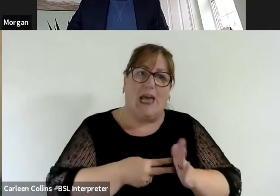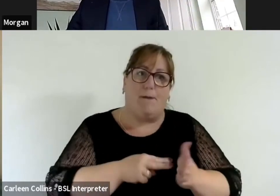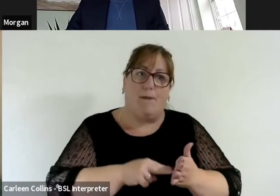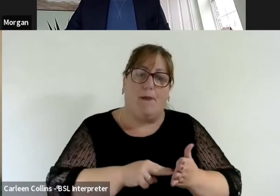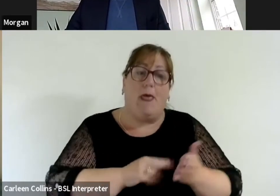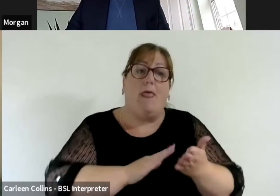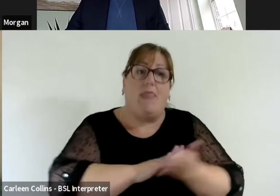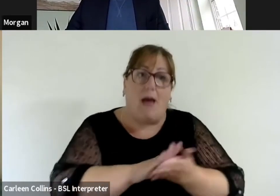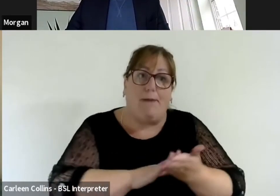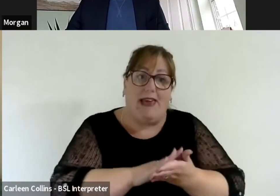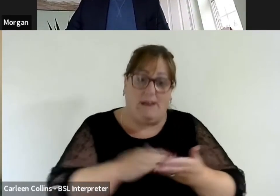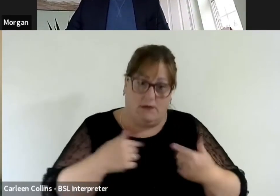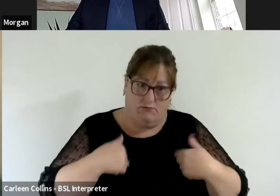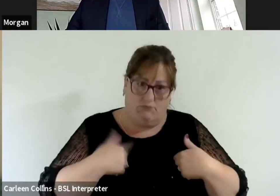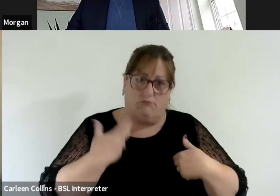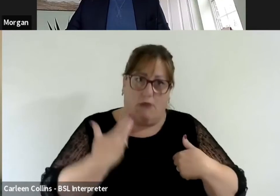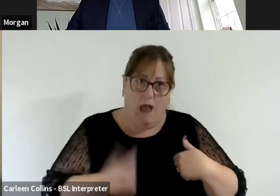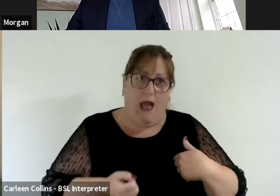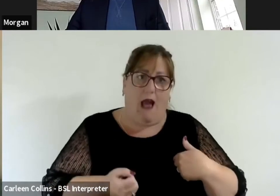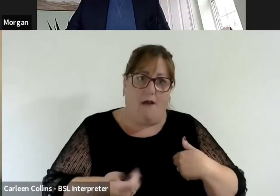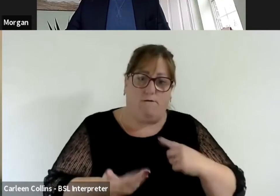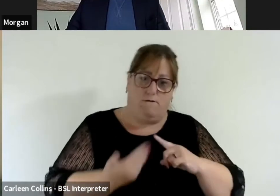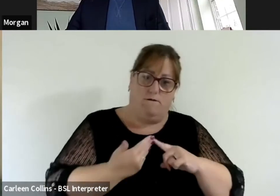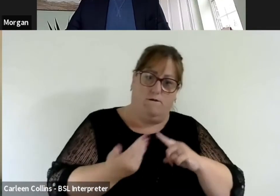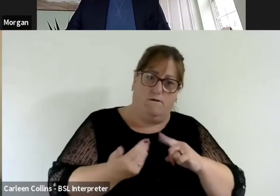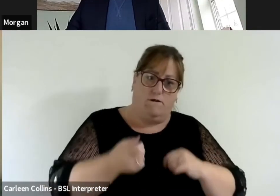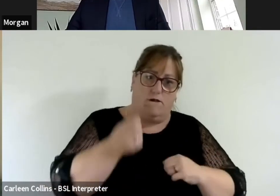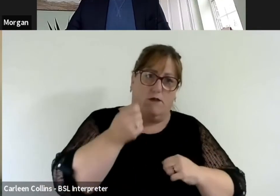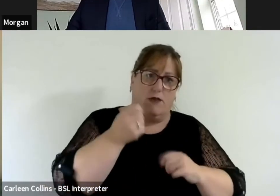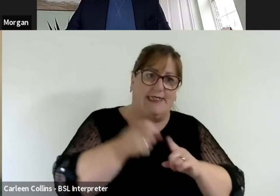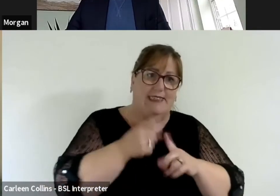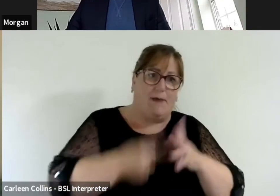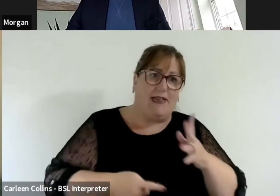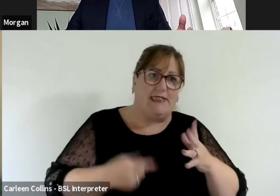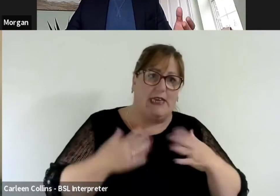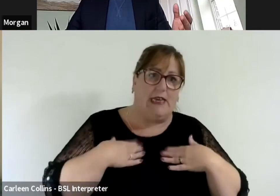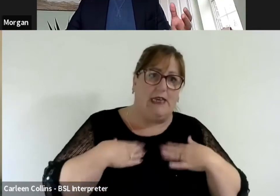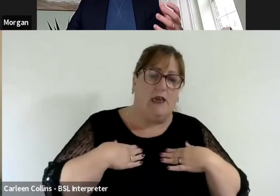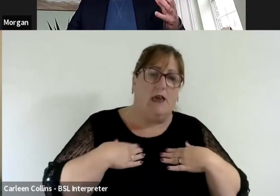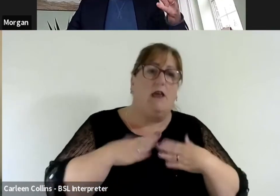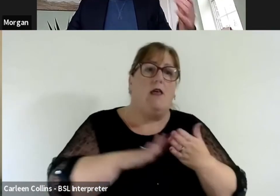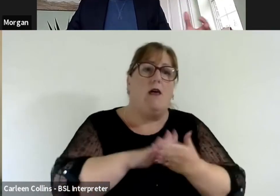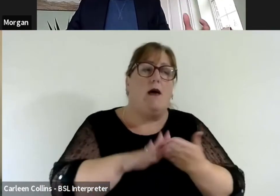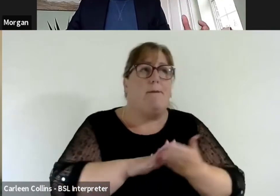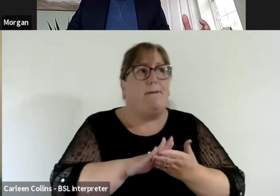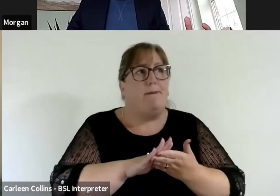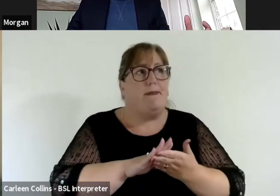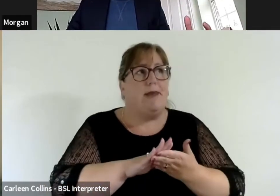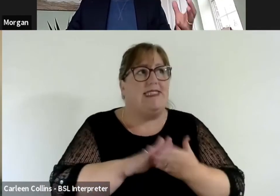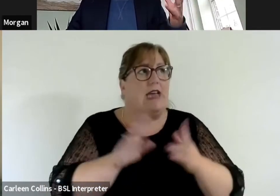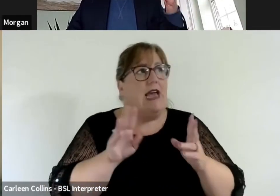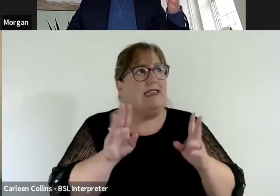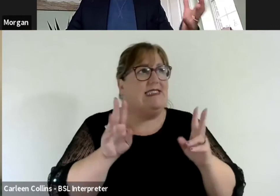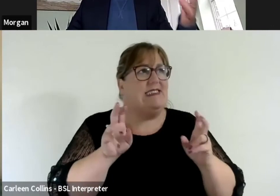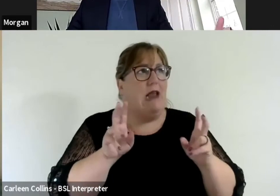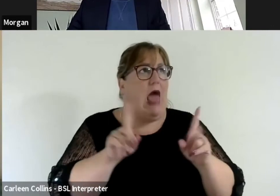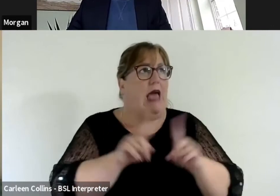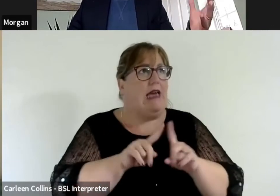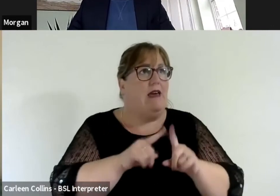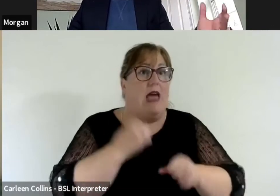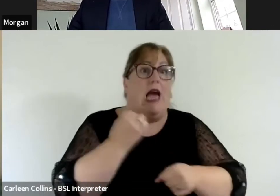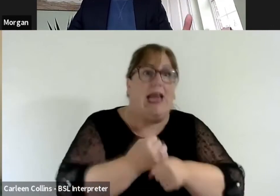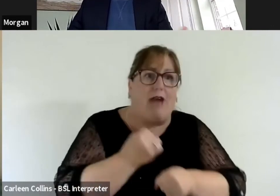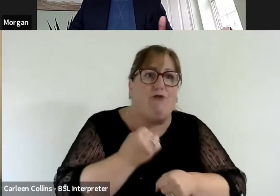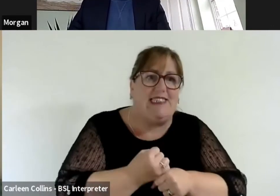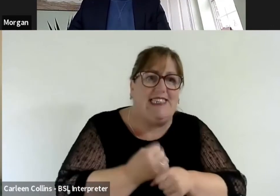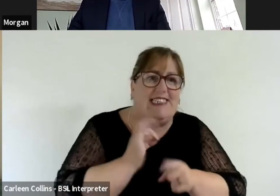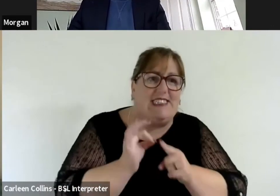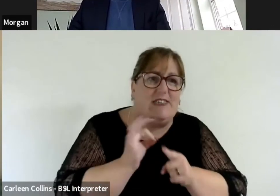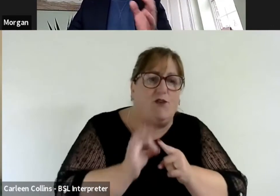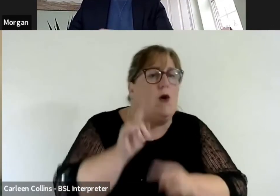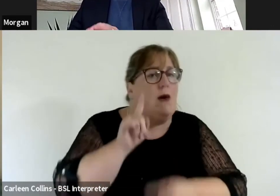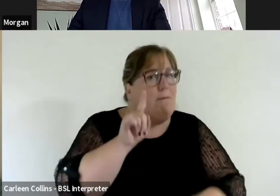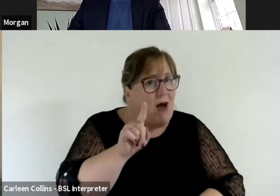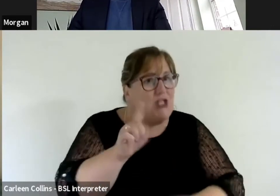There is a lot of information on what that means.